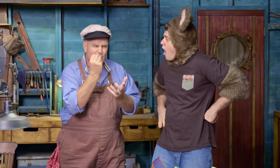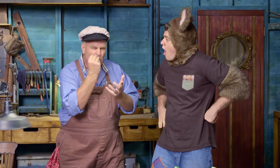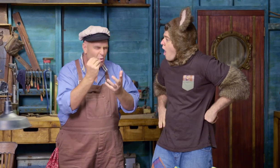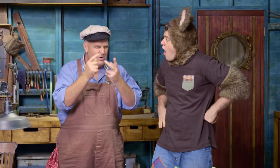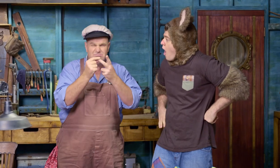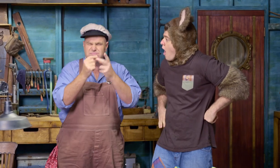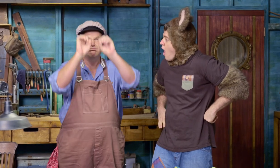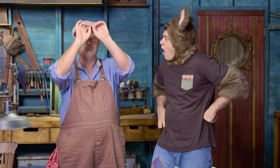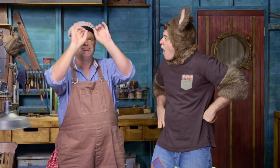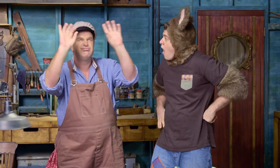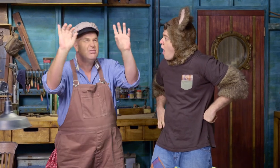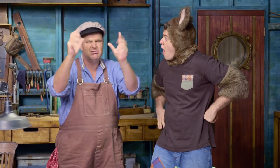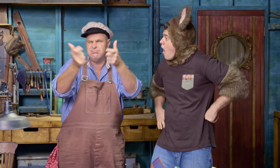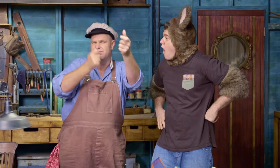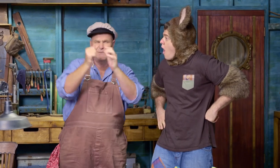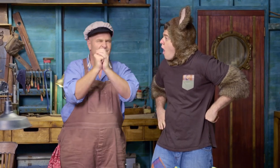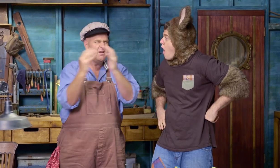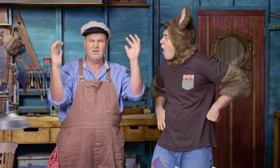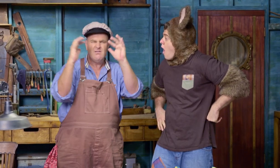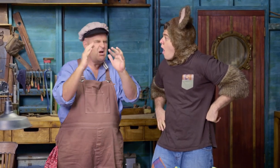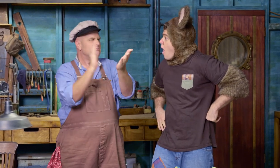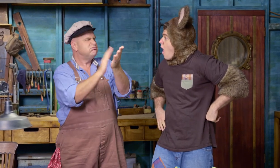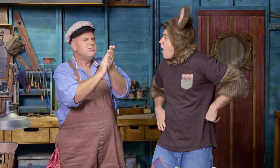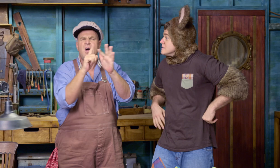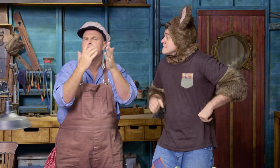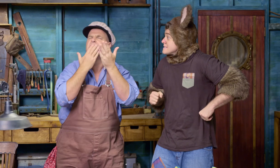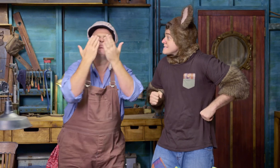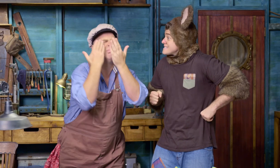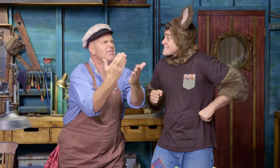and put up some lovely decorations and we could invite all her friends